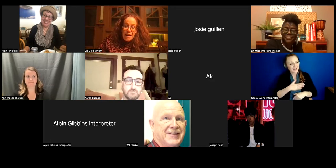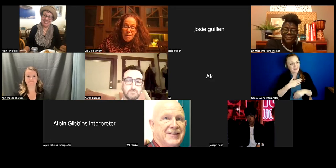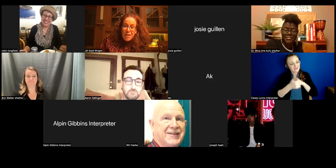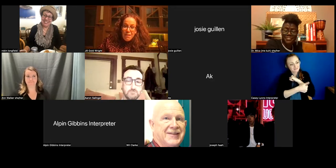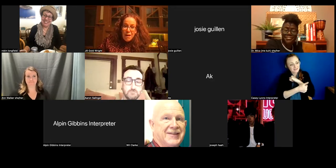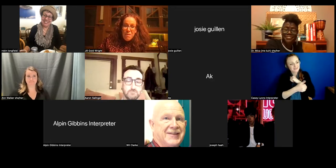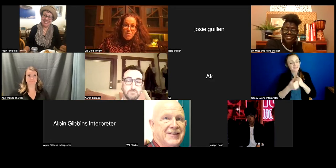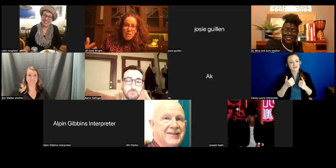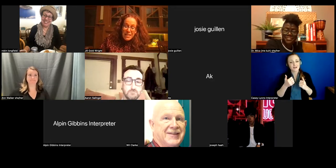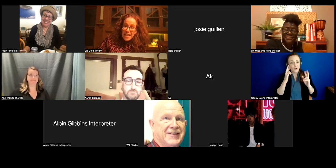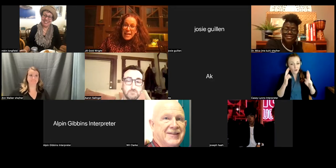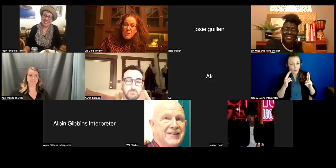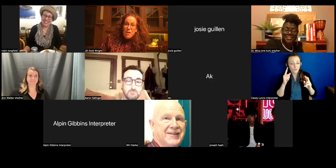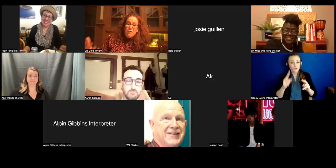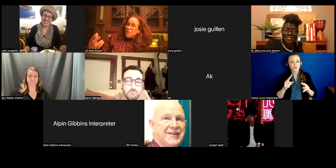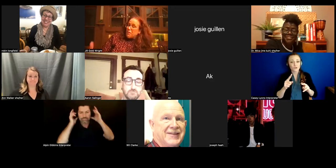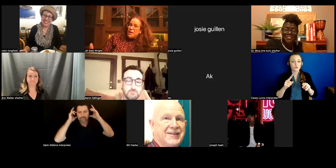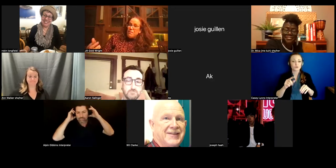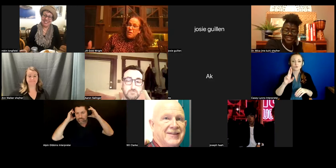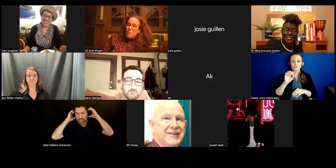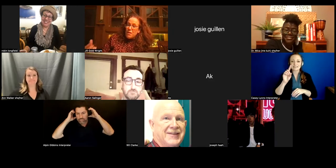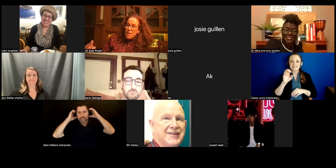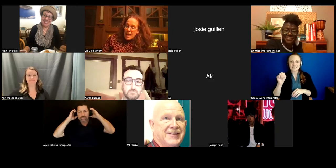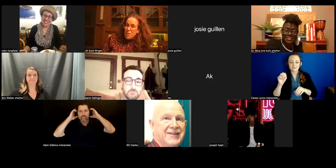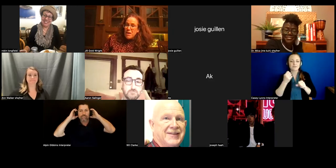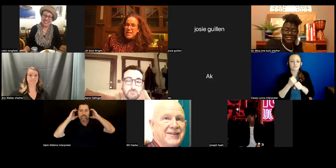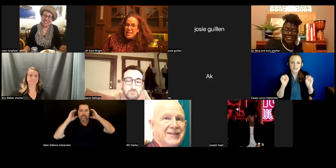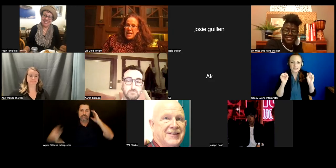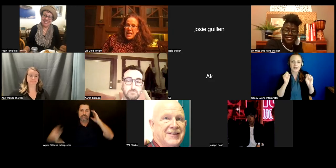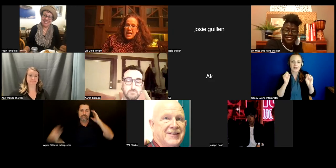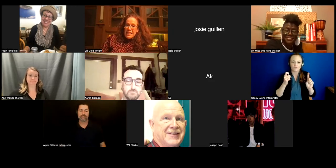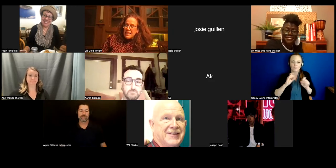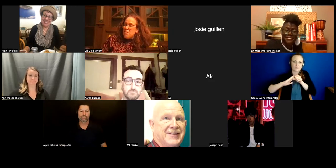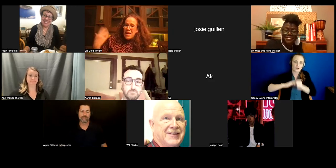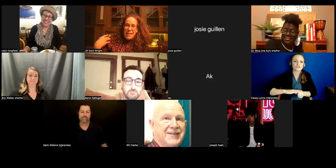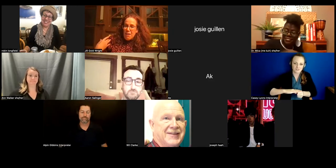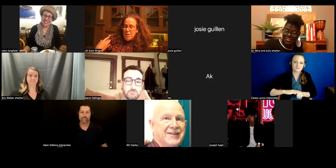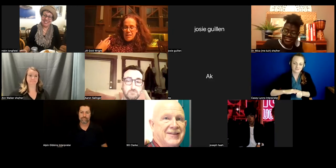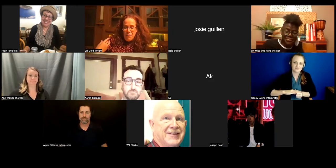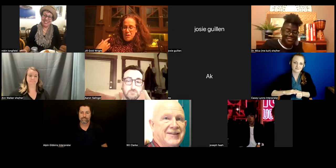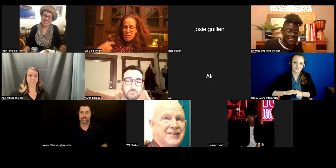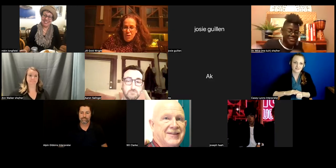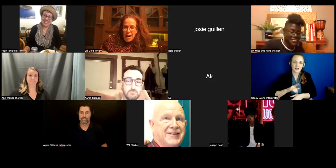20:15:12 Time right May you be redeemed may you find freedom from narrowness? 20:15:17 It doesn't mean the narrowness of the Torah.